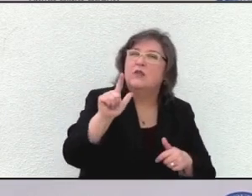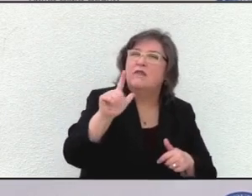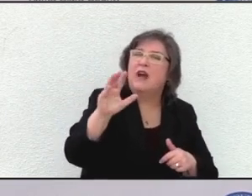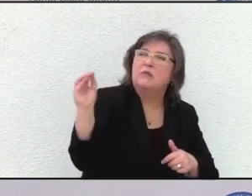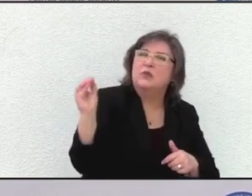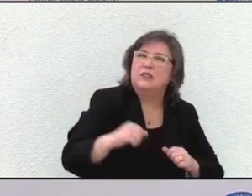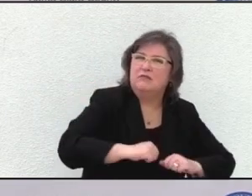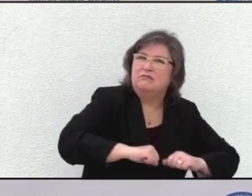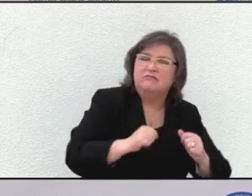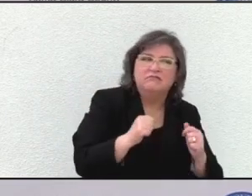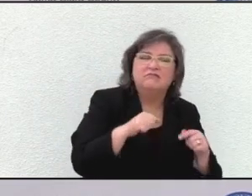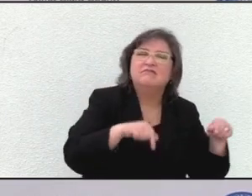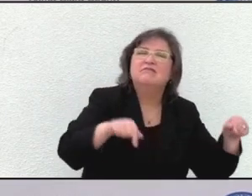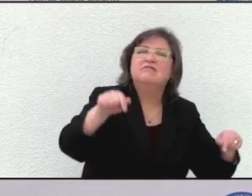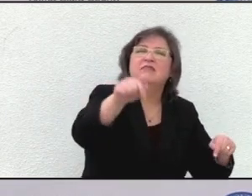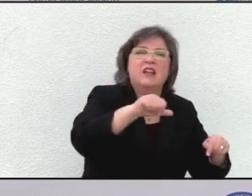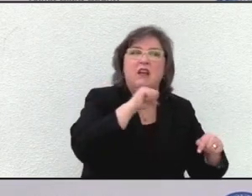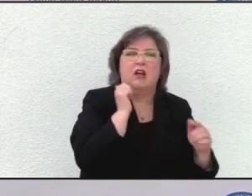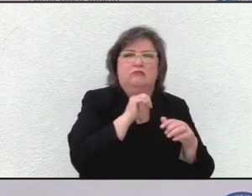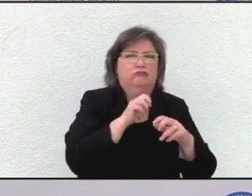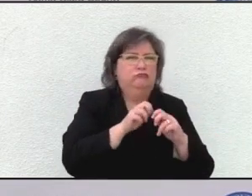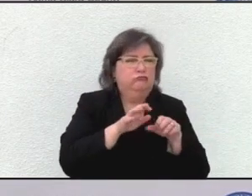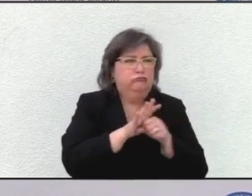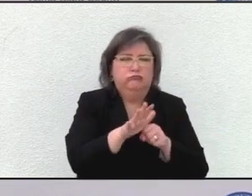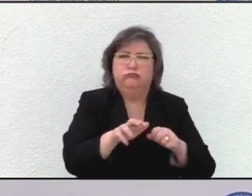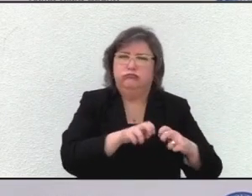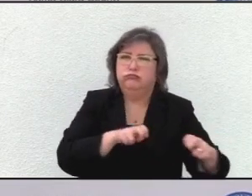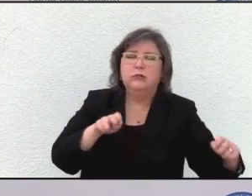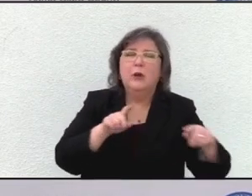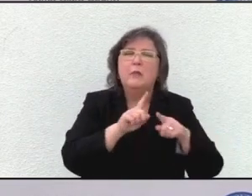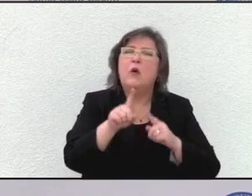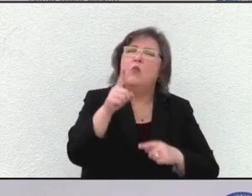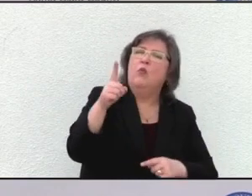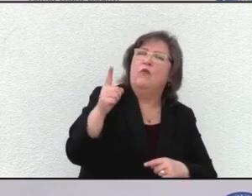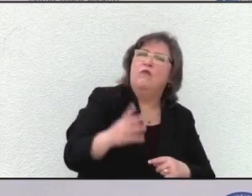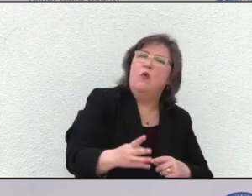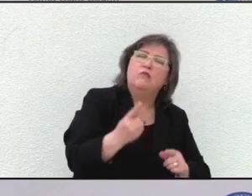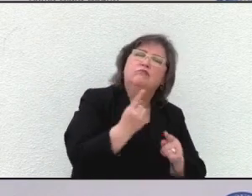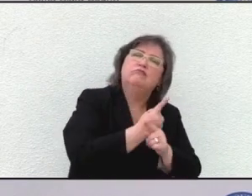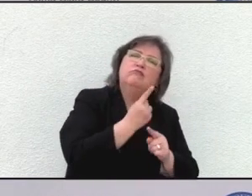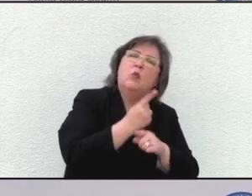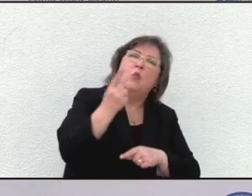In addition though, the the basic County risk reduction order does remain in effect. Those